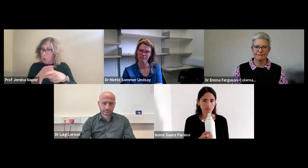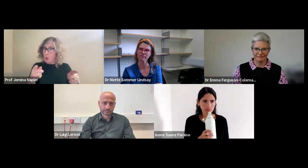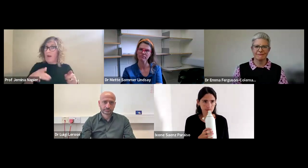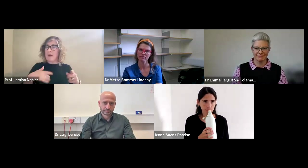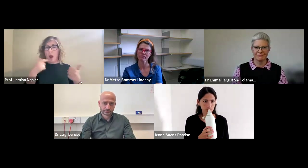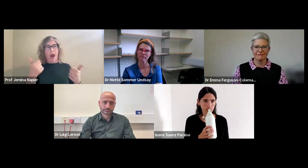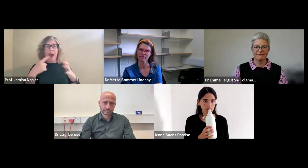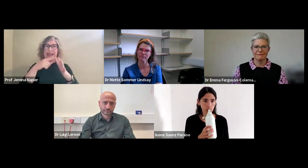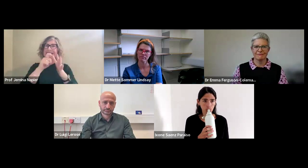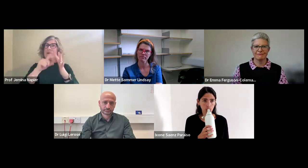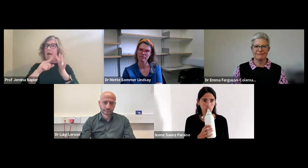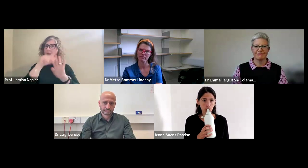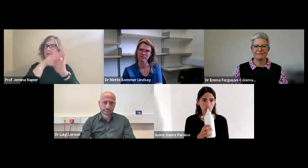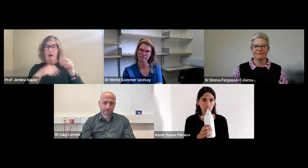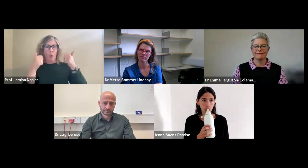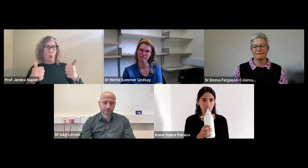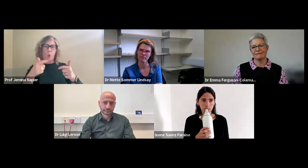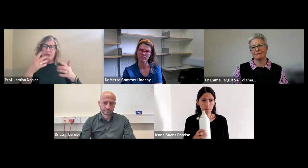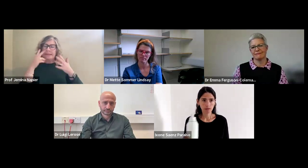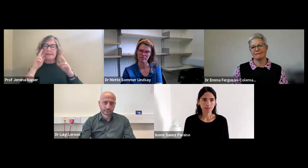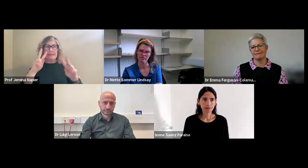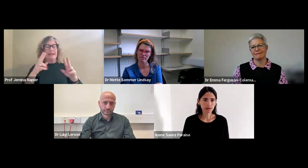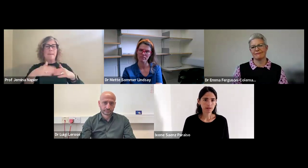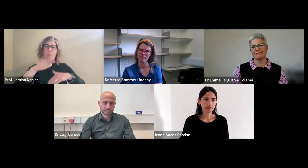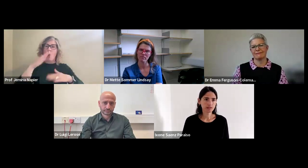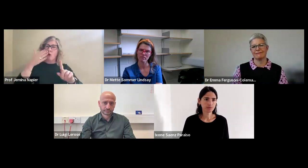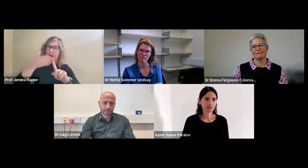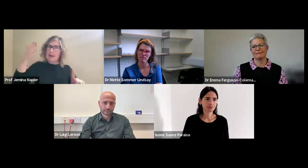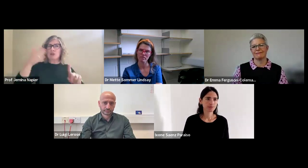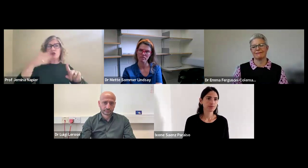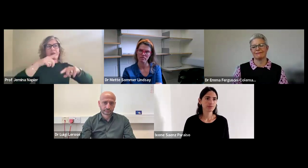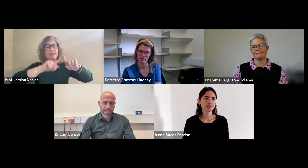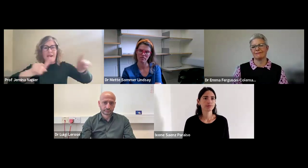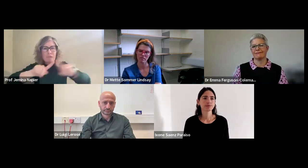agenda rather than the other way around, so do you feel that EDI policies and practices